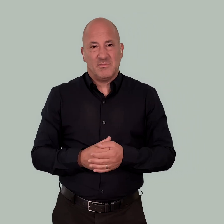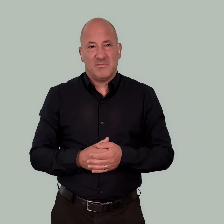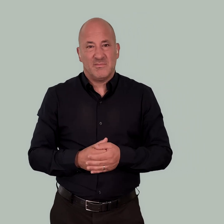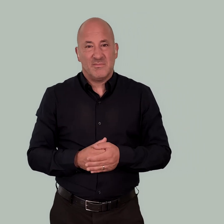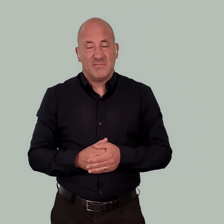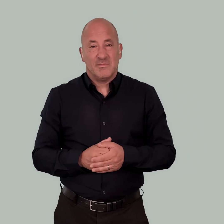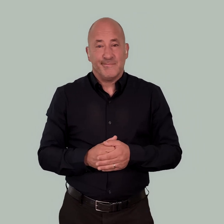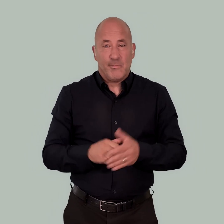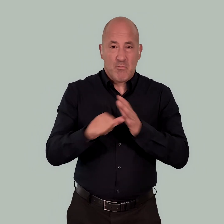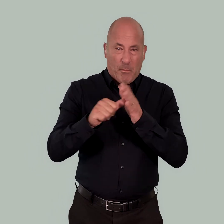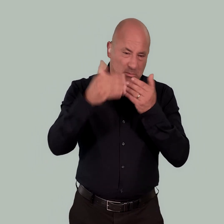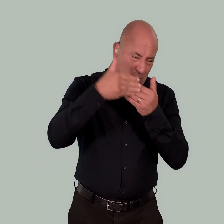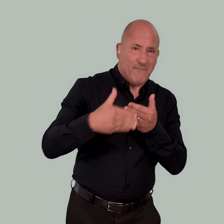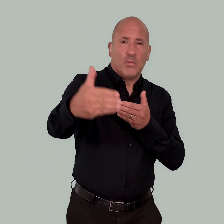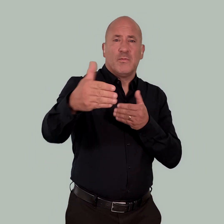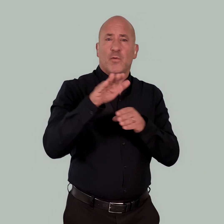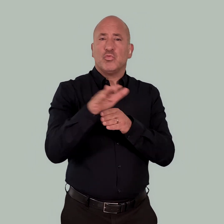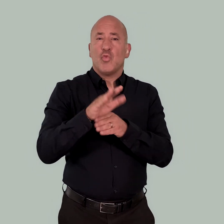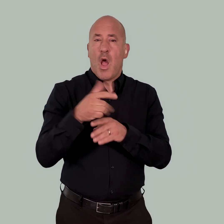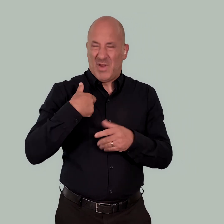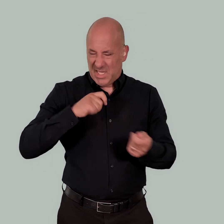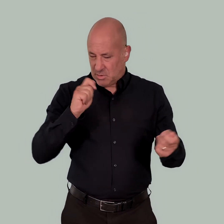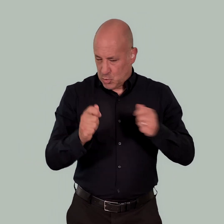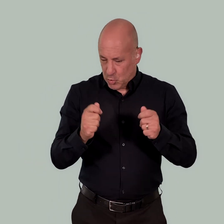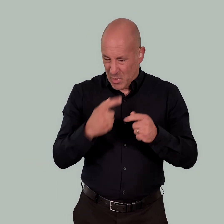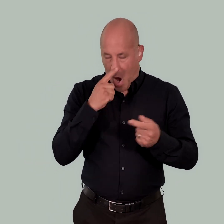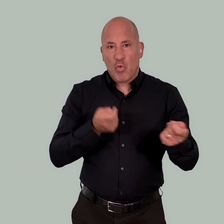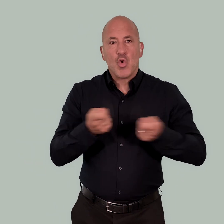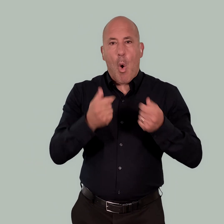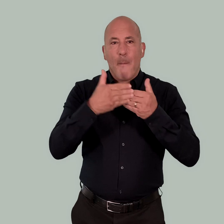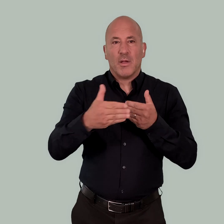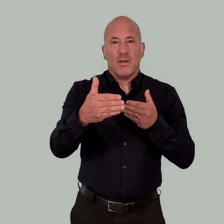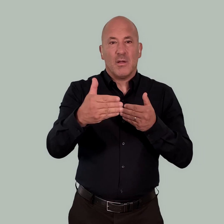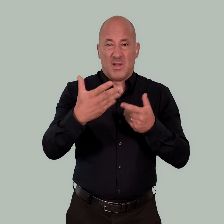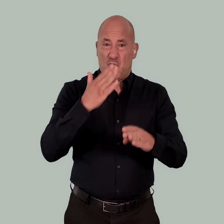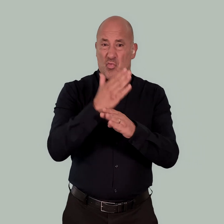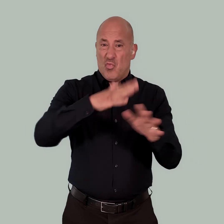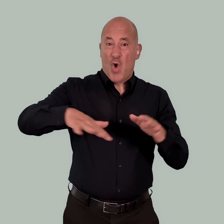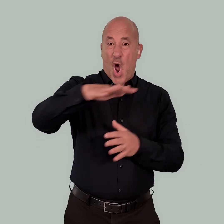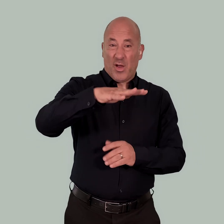Resilient to the problems of tomorrow, in a labour market which is likely at the beginning